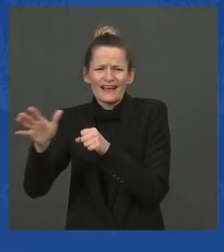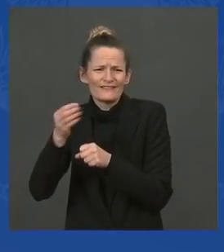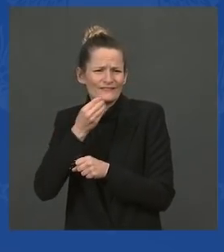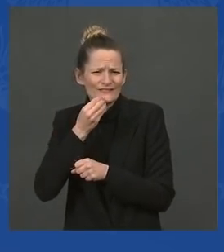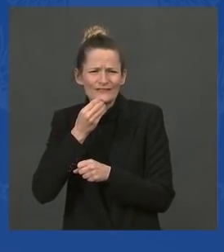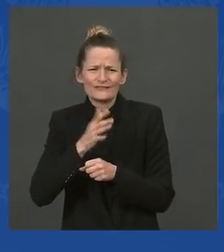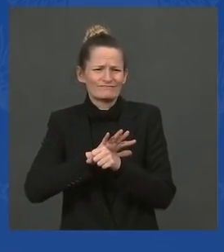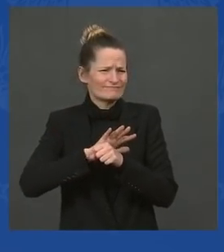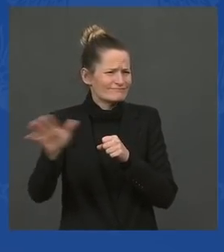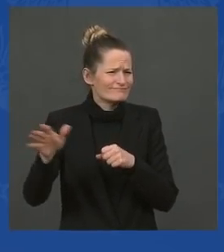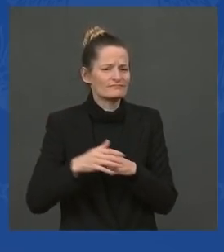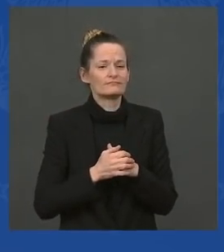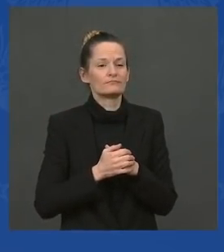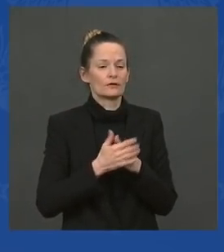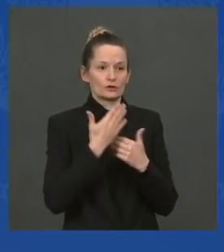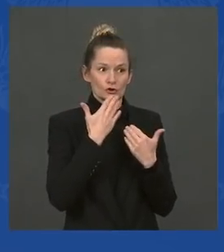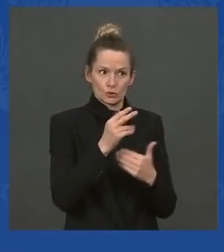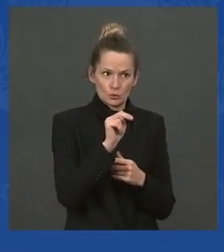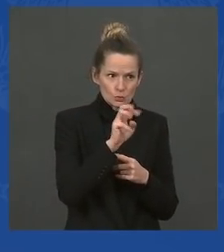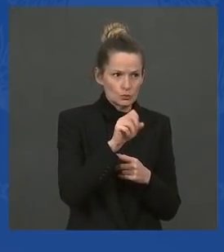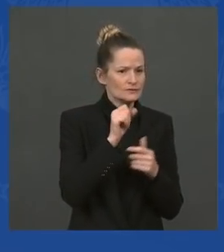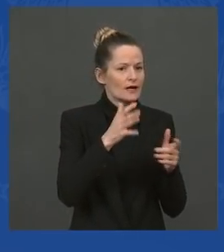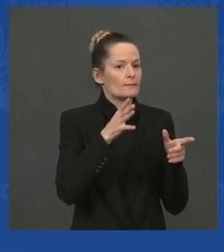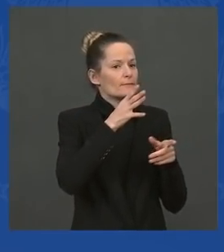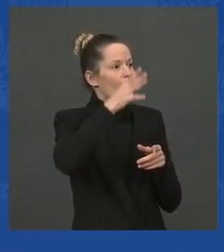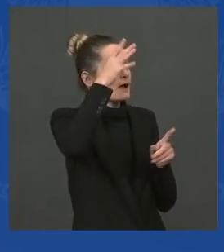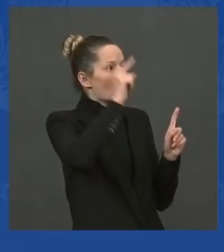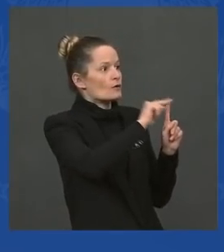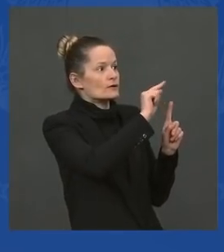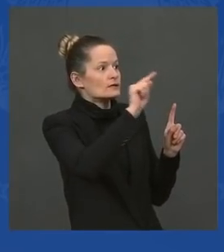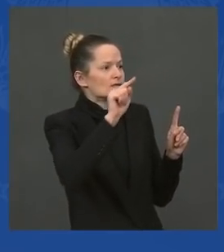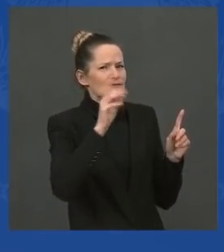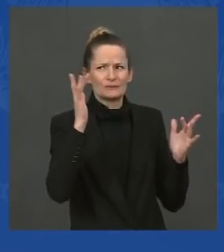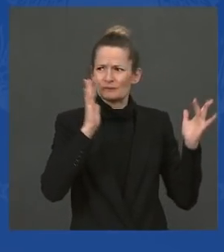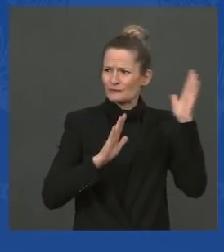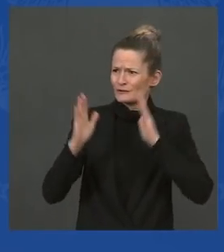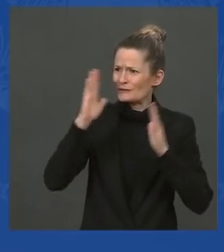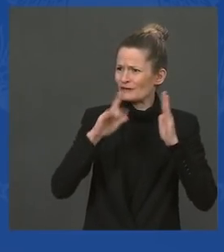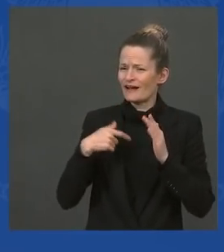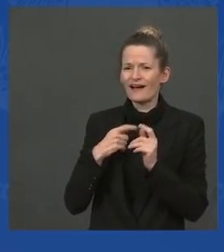whether their Christmas gifts will be available. That goes for everything from bicycles to ice skates.